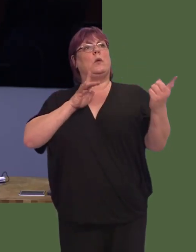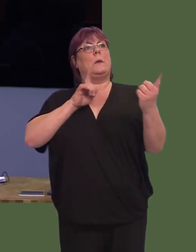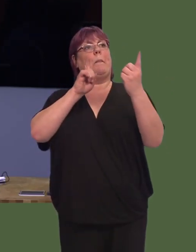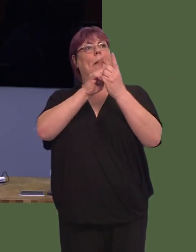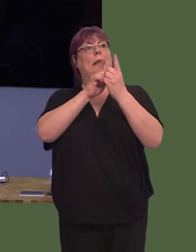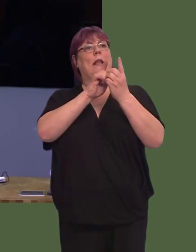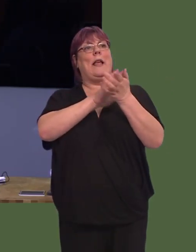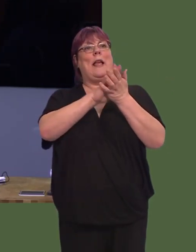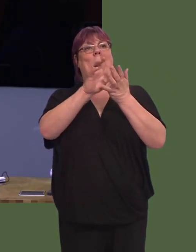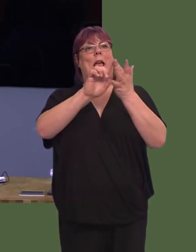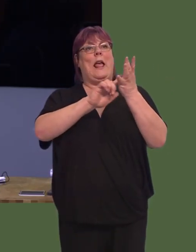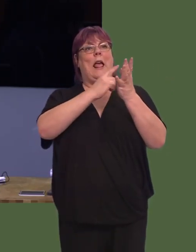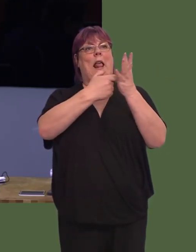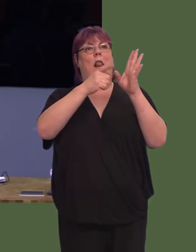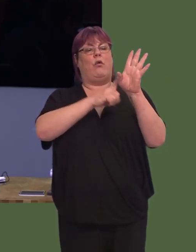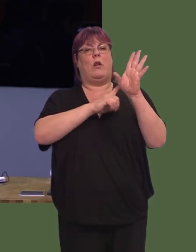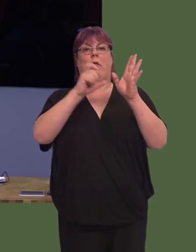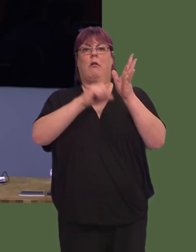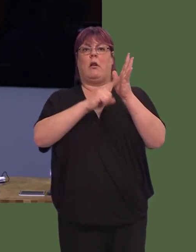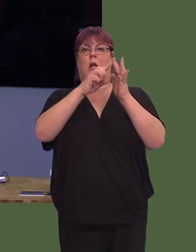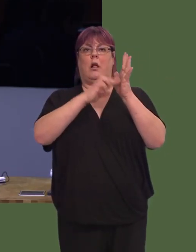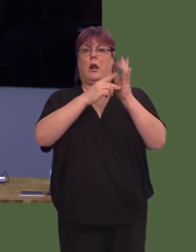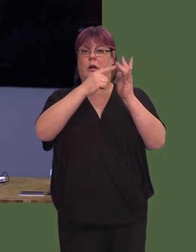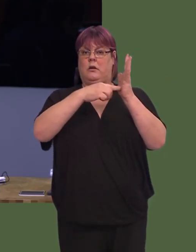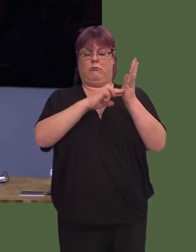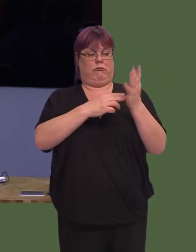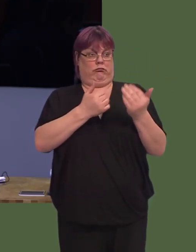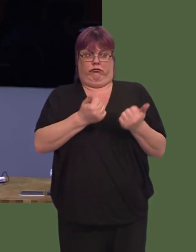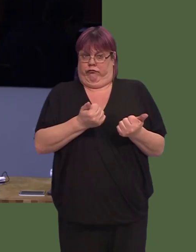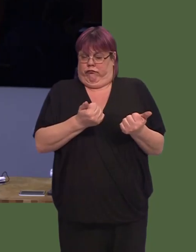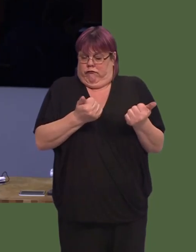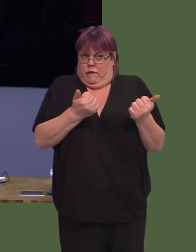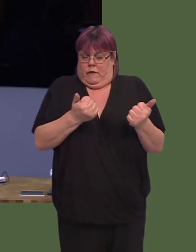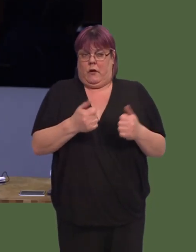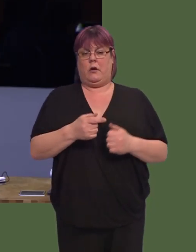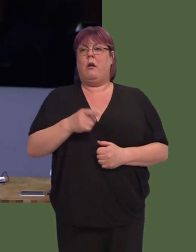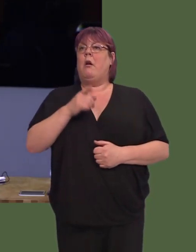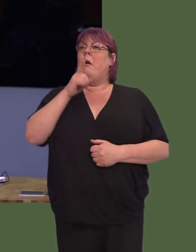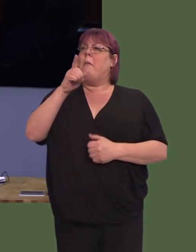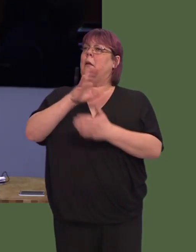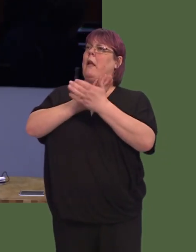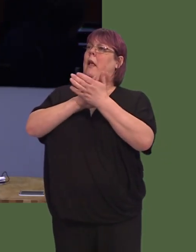Nothing wrong with that in itself but, as Hillary Clinton actually lost the election